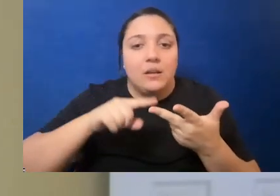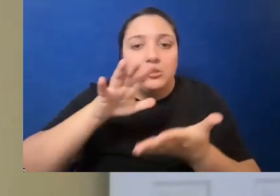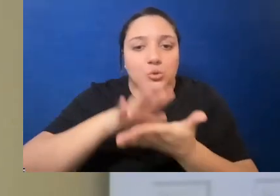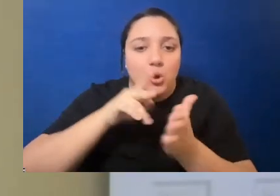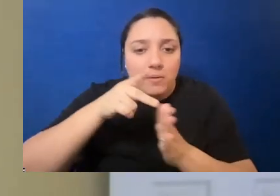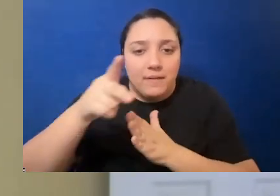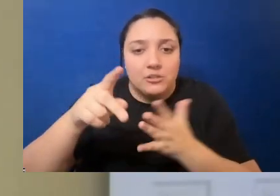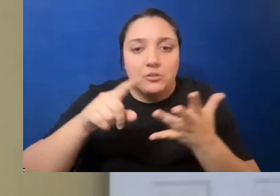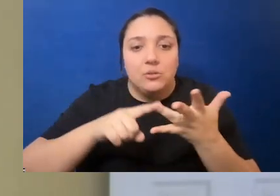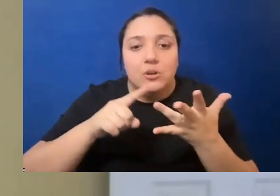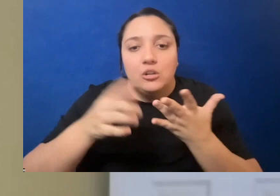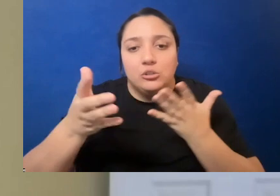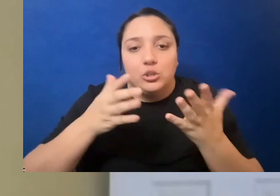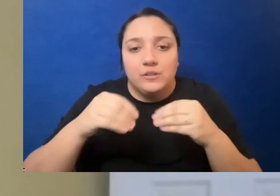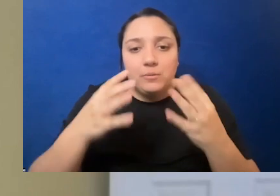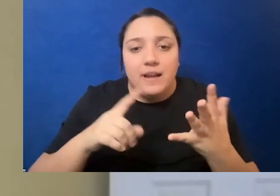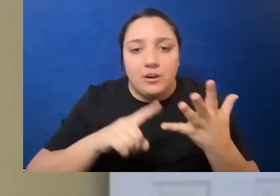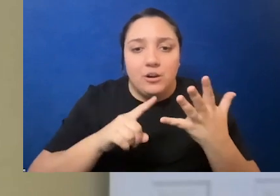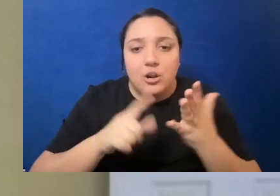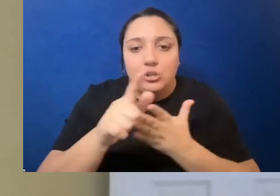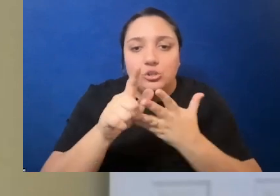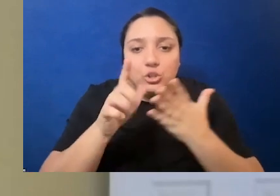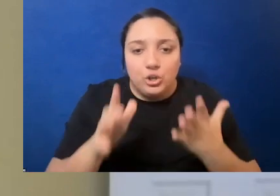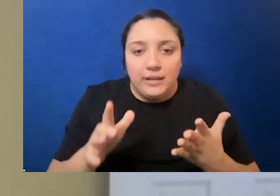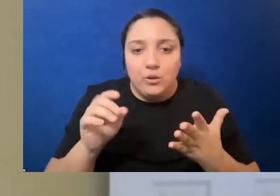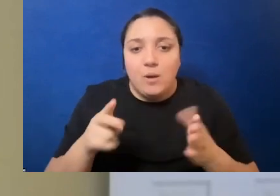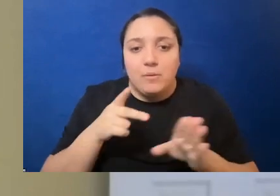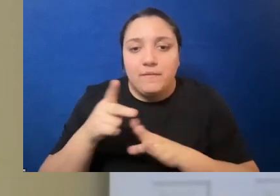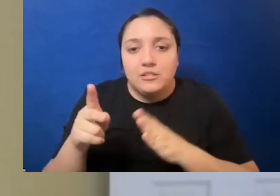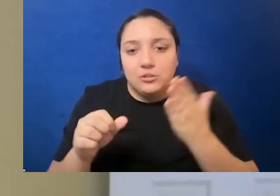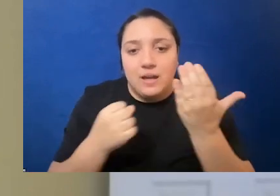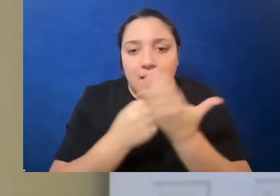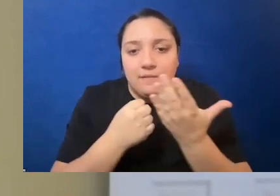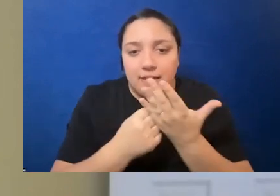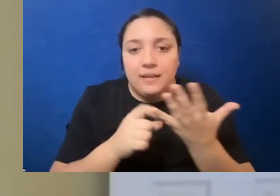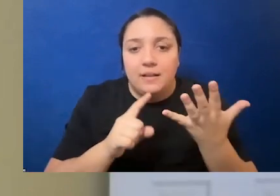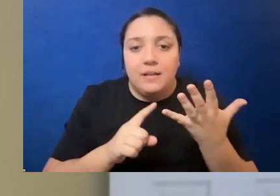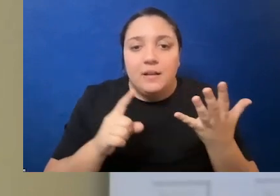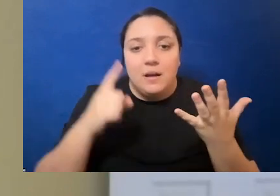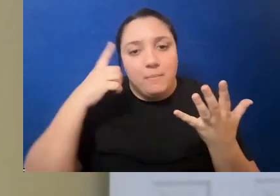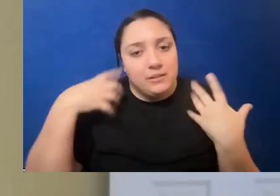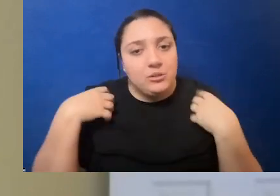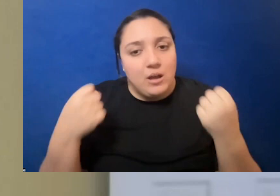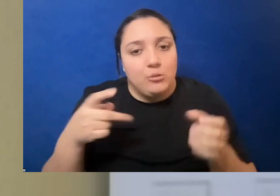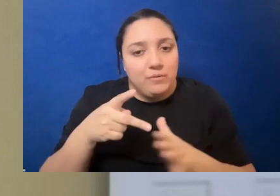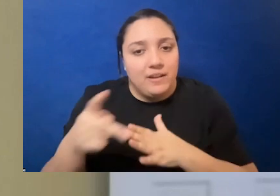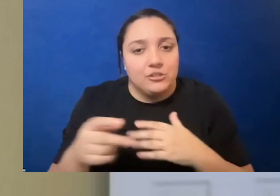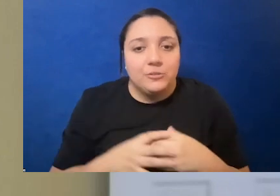PARENT, SCHOOL PROFESSIONAL, SERVICE PROVIDER, ATTORNEY OR PROFESSIONAL ADVOCATE OR A